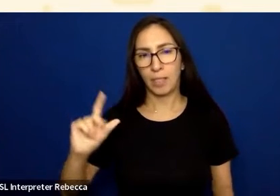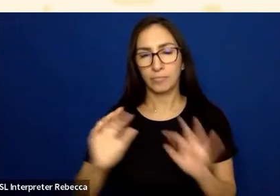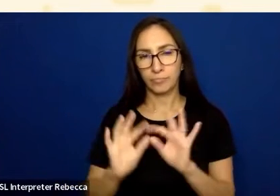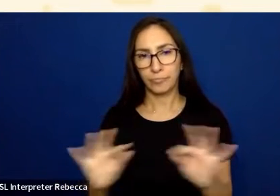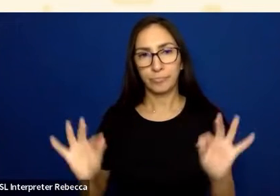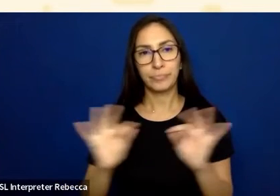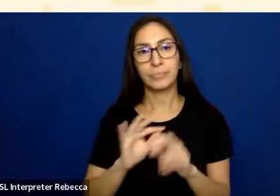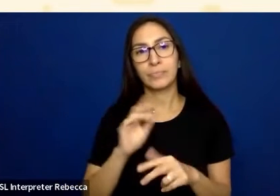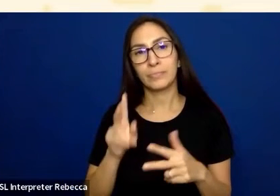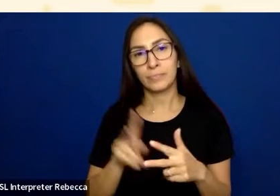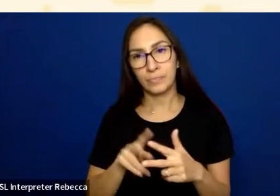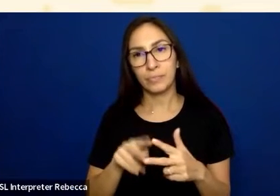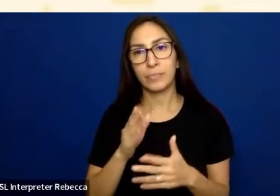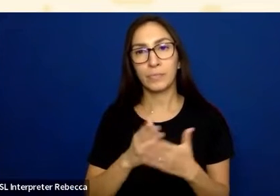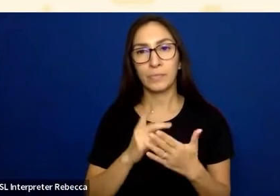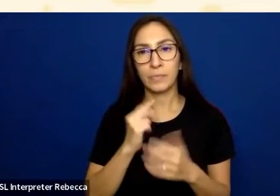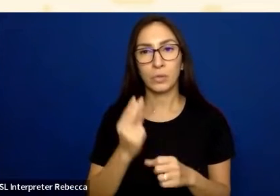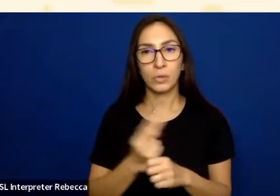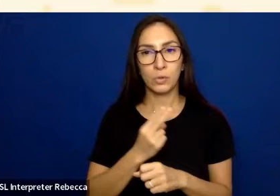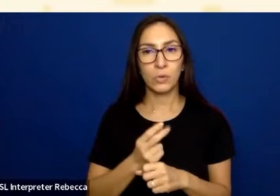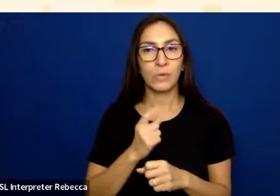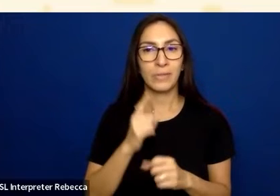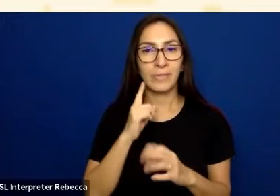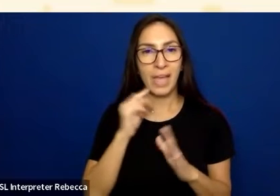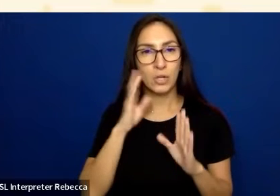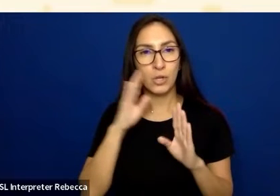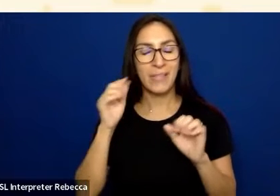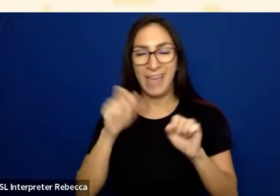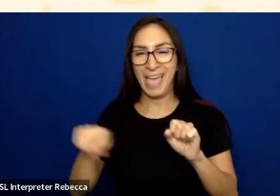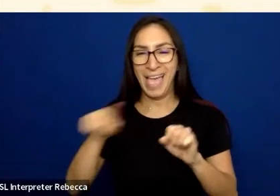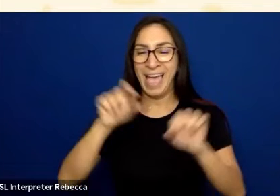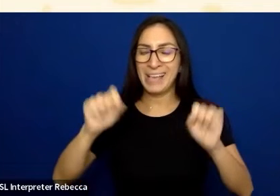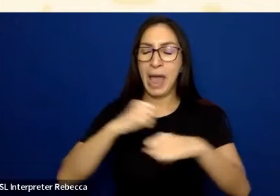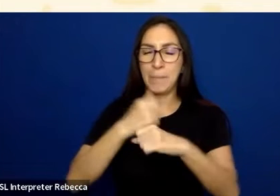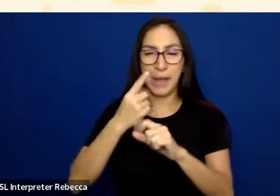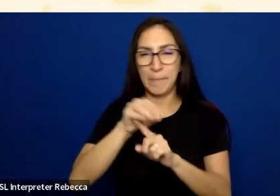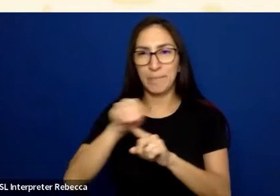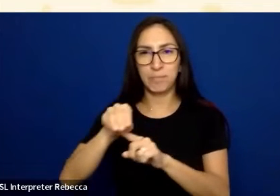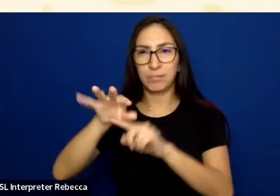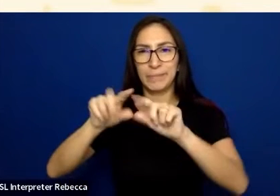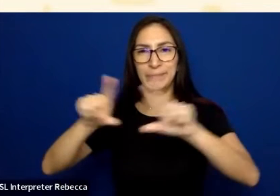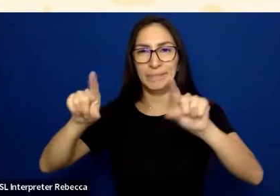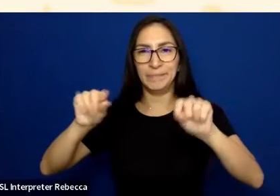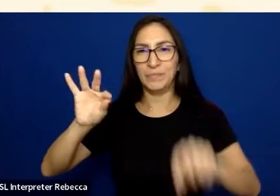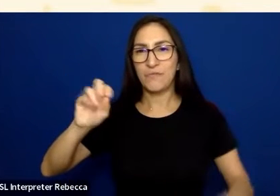make sure you make them focusable. So let's first talk about the native HTML elements.